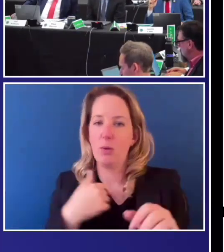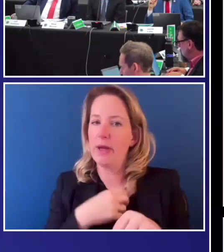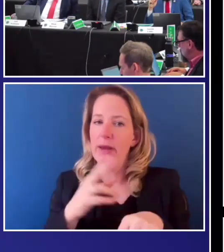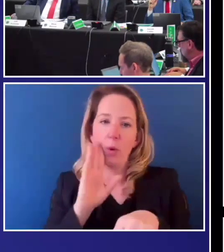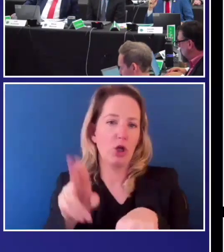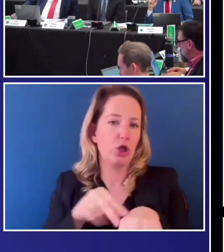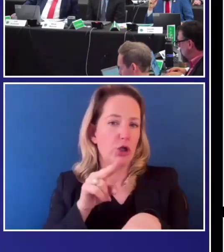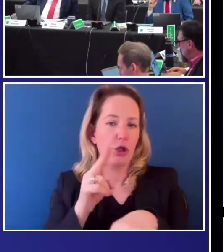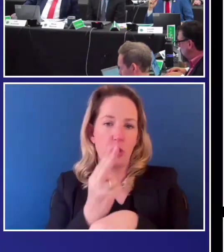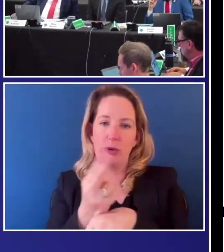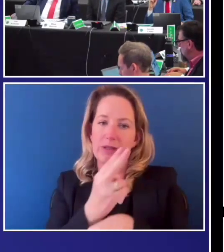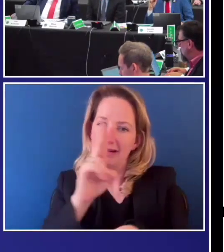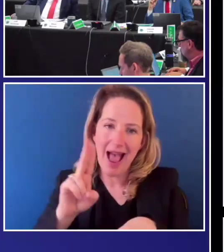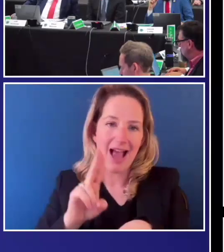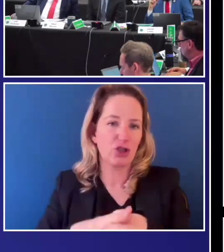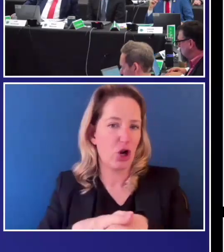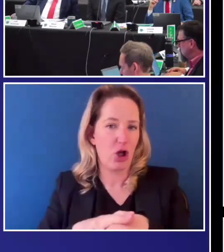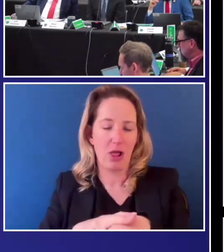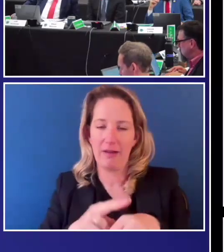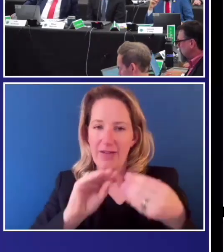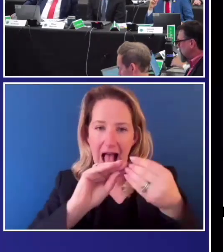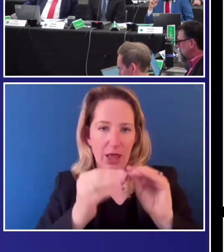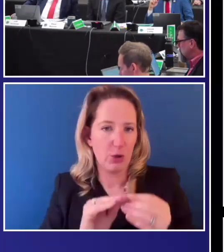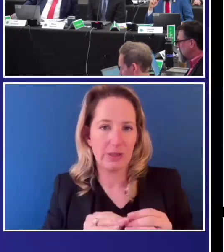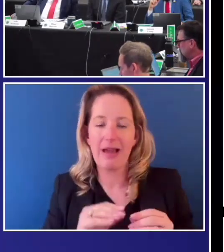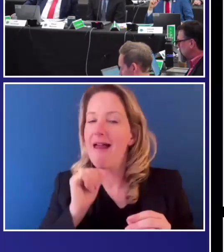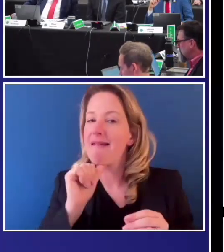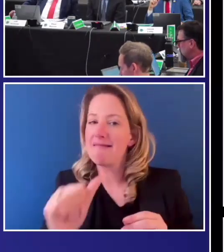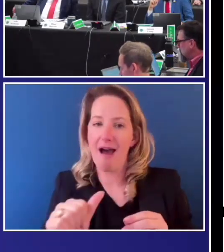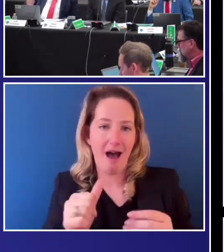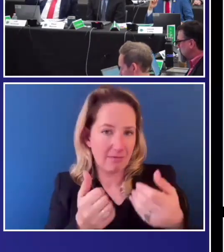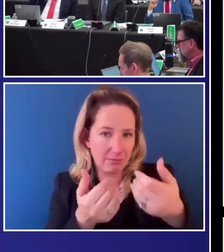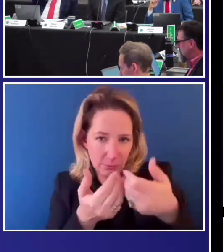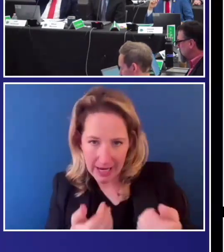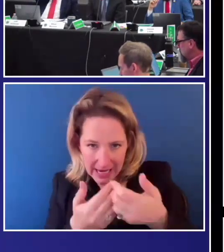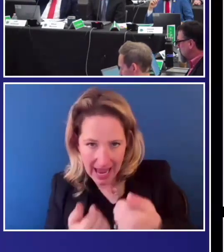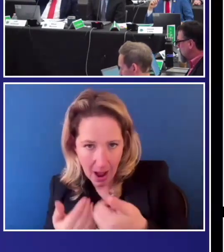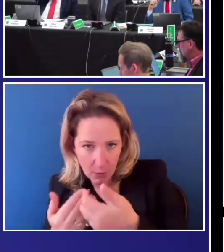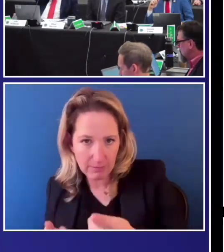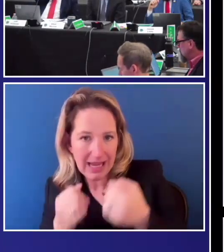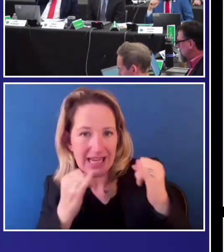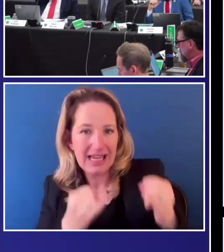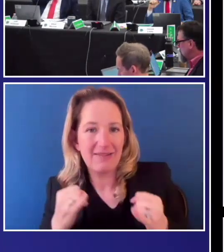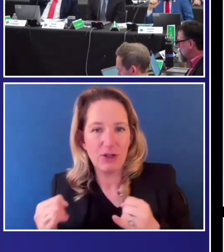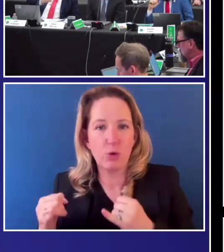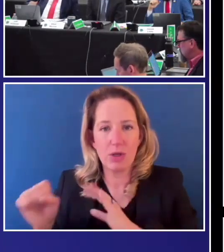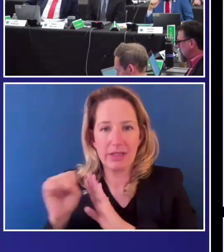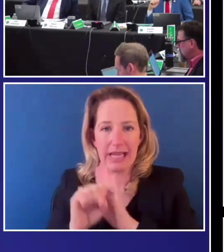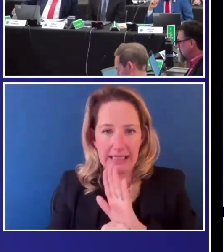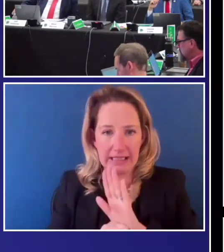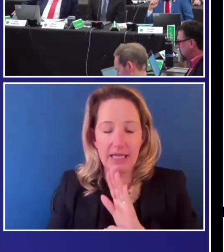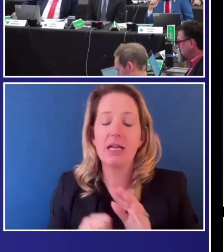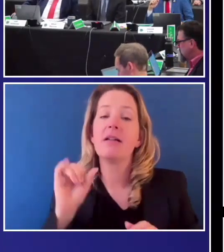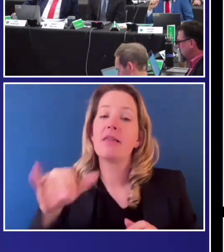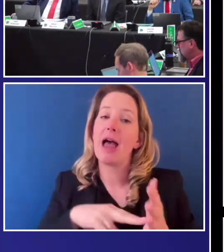here, and we're not breaking it out by an individualized state value. So for undergraduate programs offered at